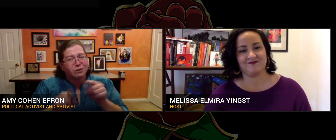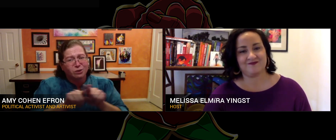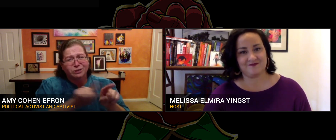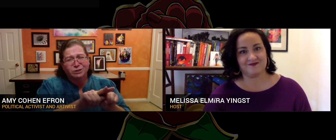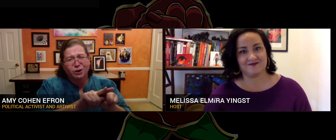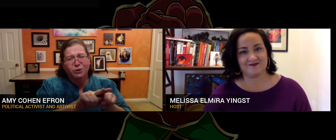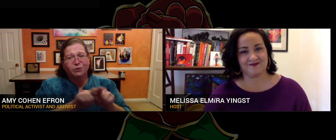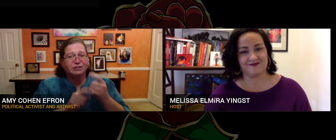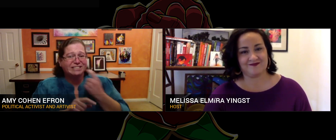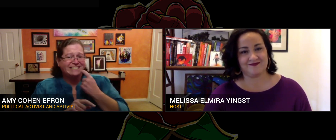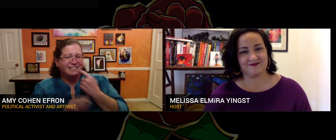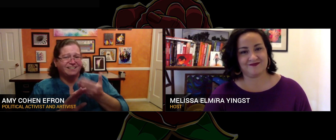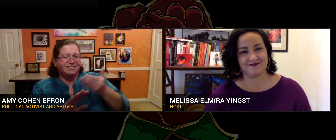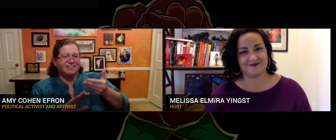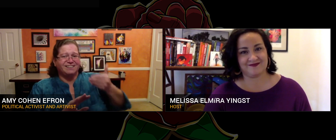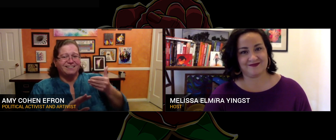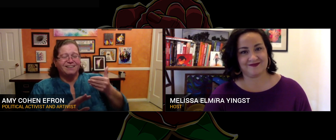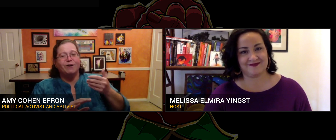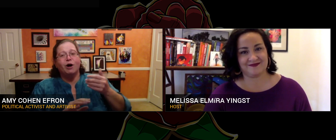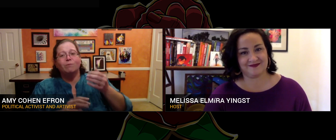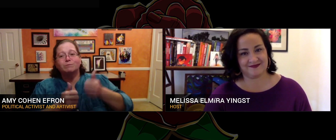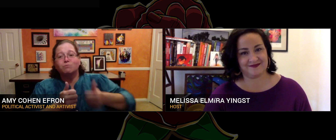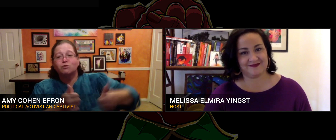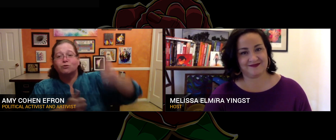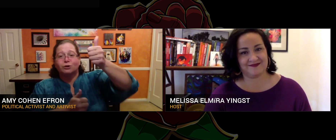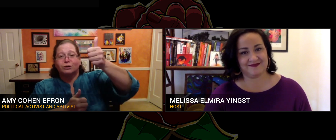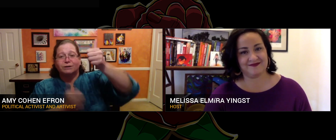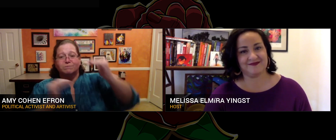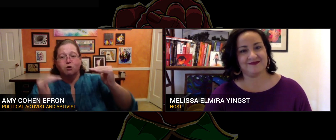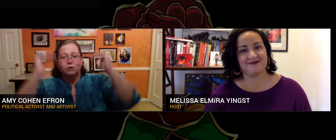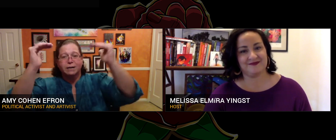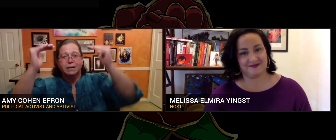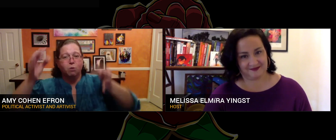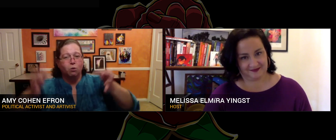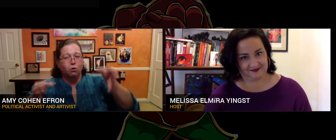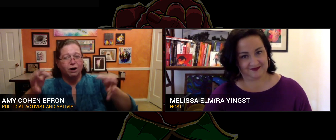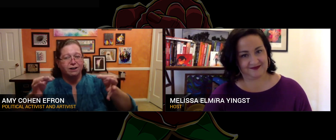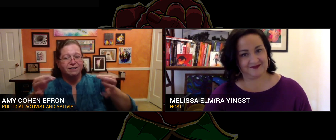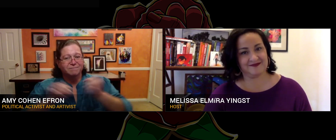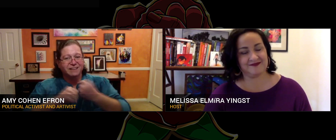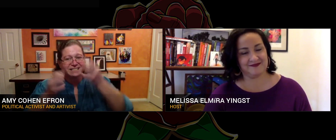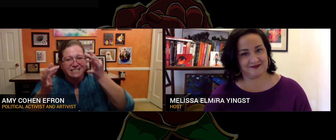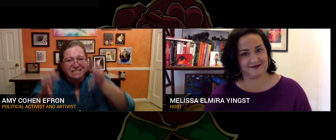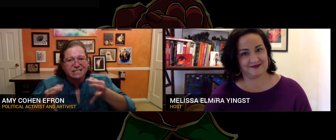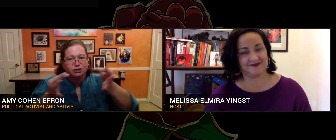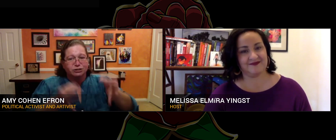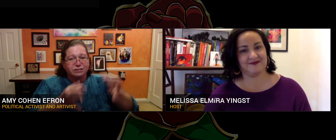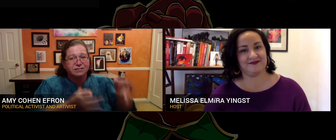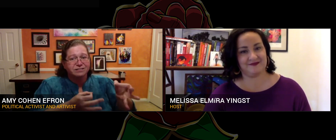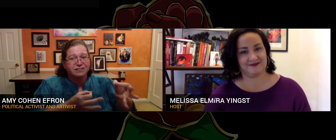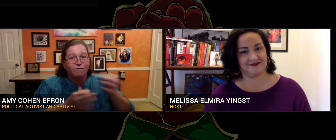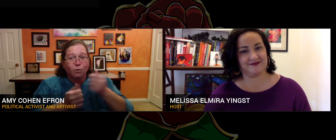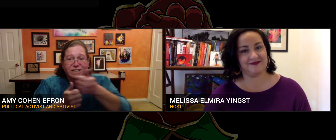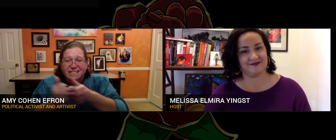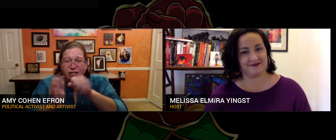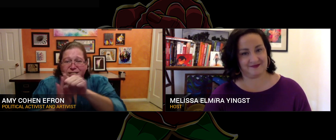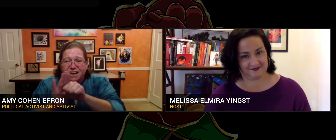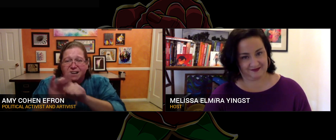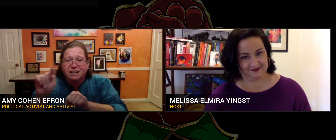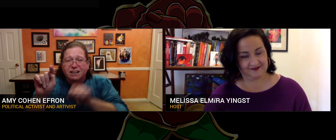And also, the recent Supreme Court decision for each state